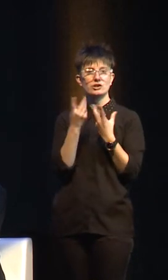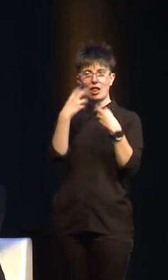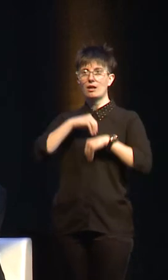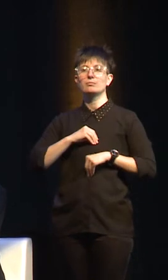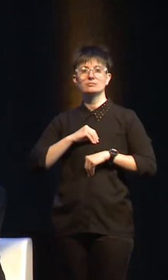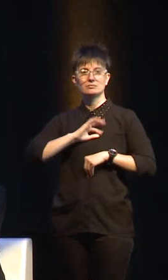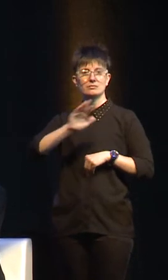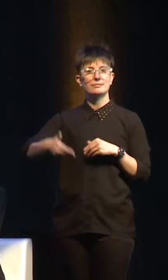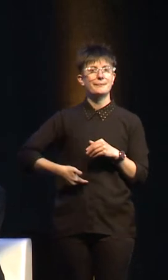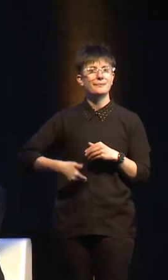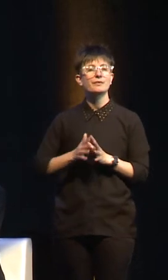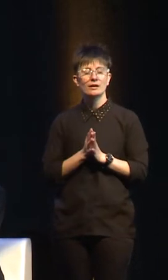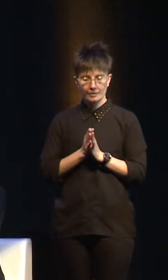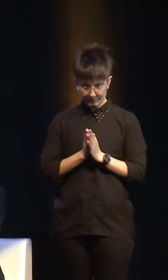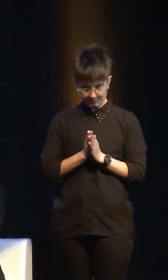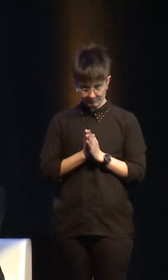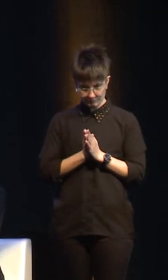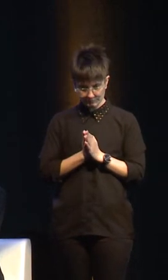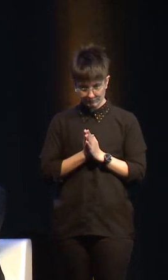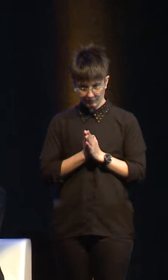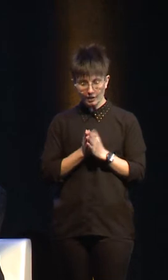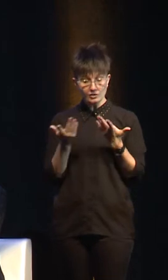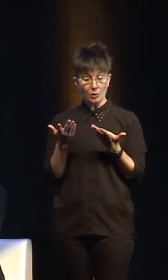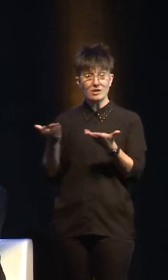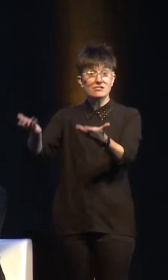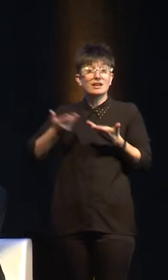does shape us enormously in terms of how we think about ourselves. I grew up an arrow